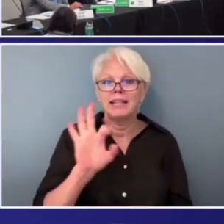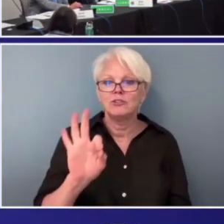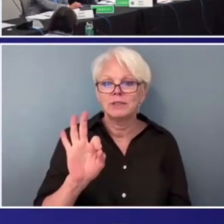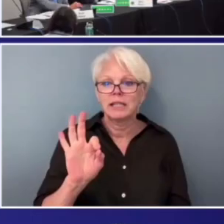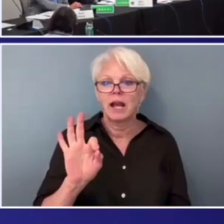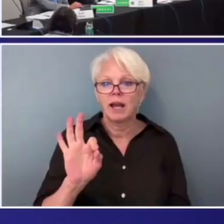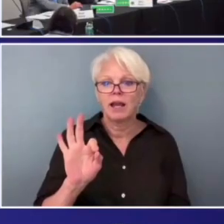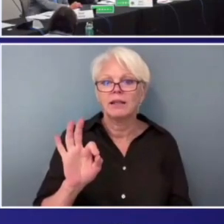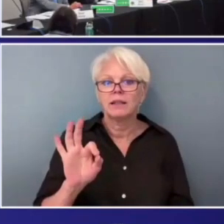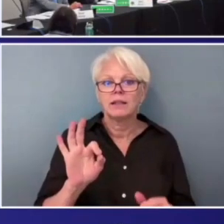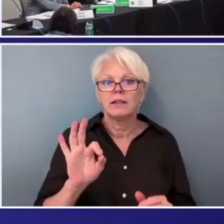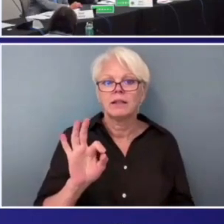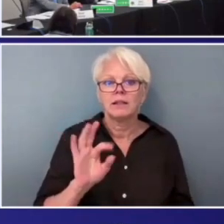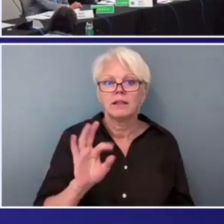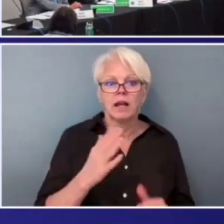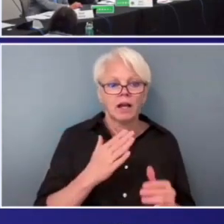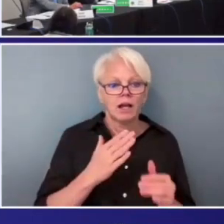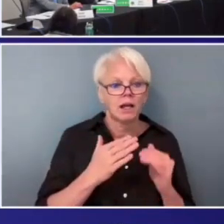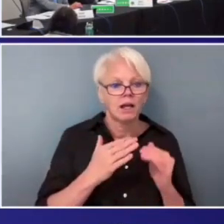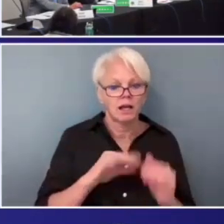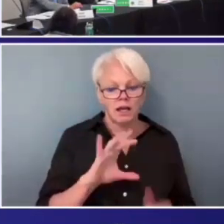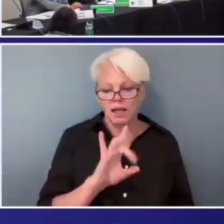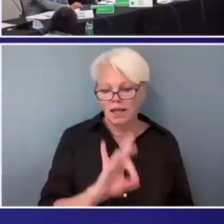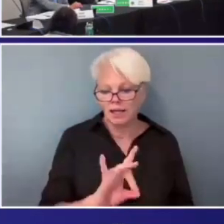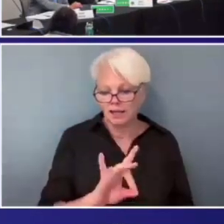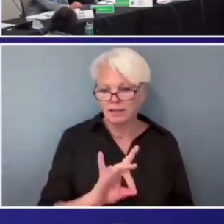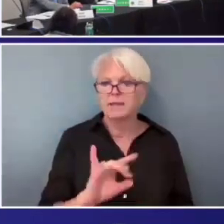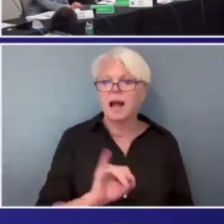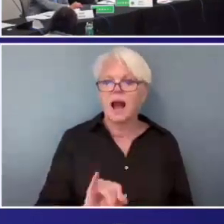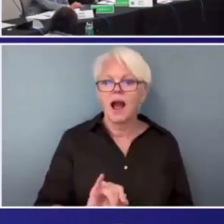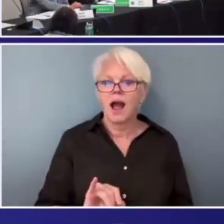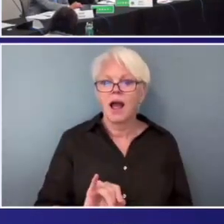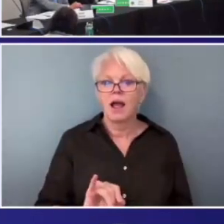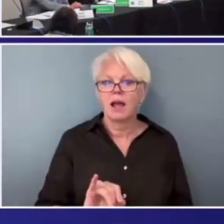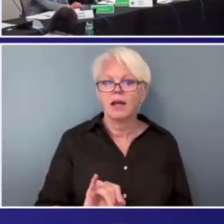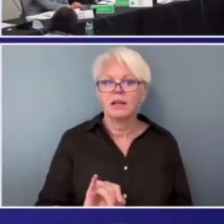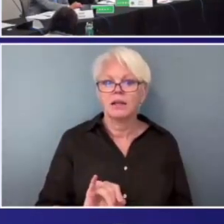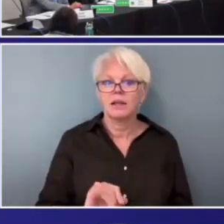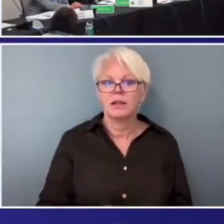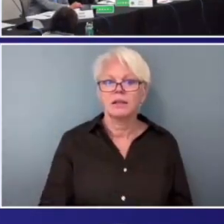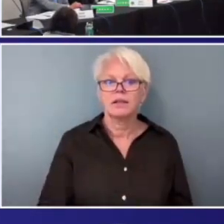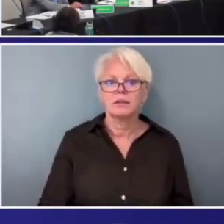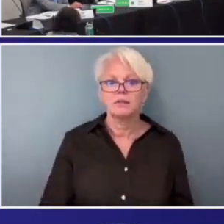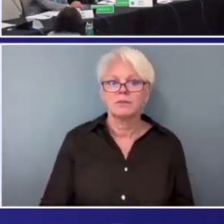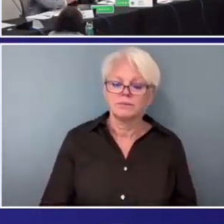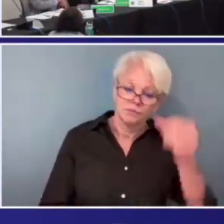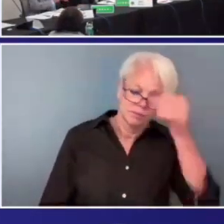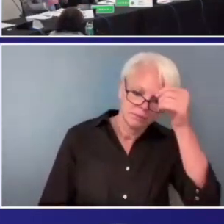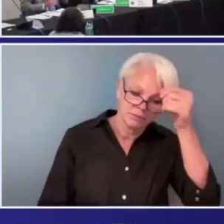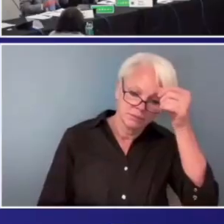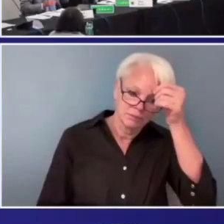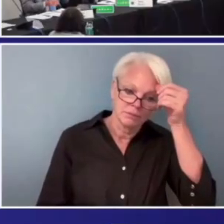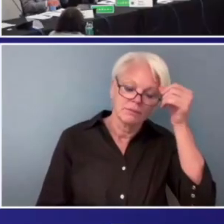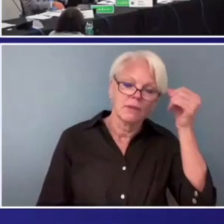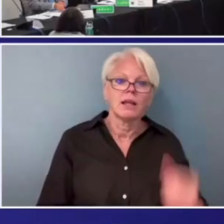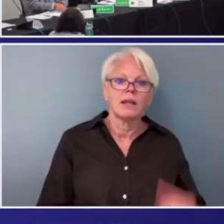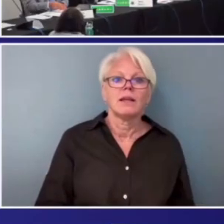(8)(i), or what do we call it, Romanette one? Very good. I'm learning.